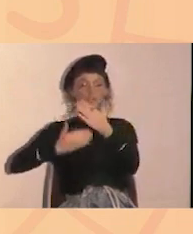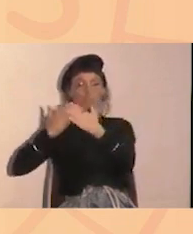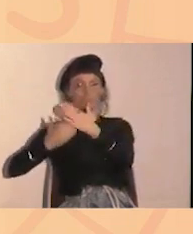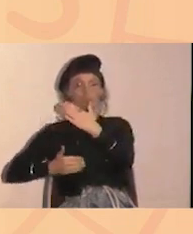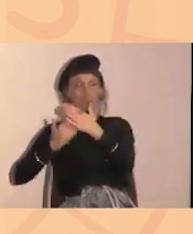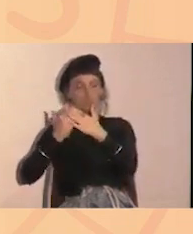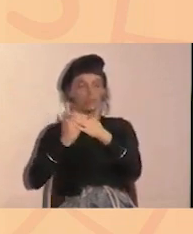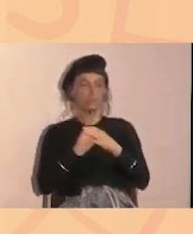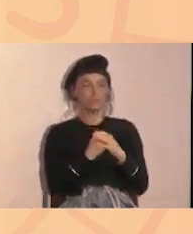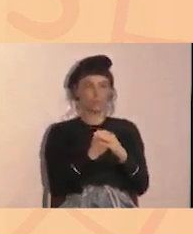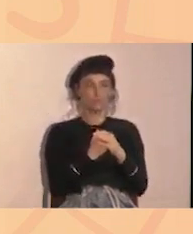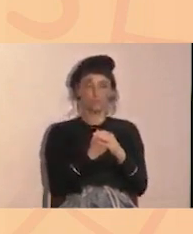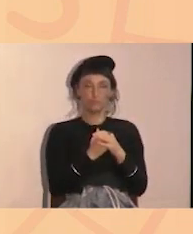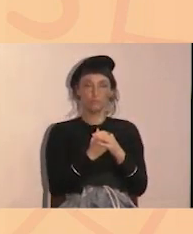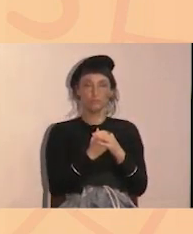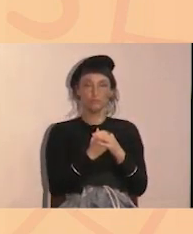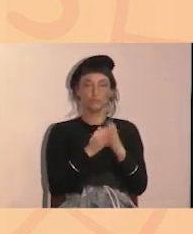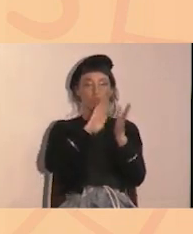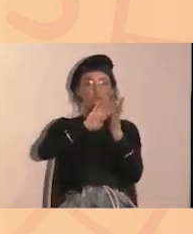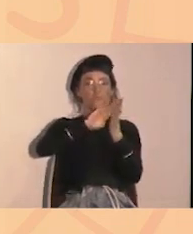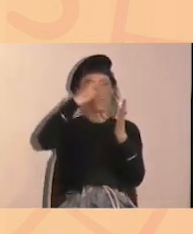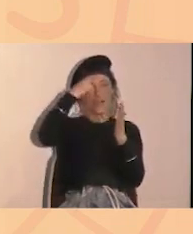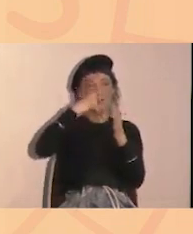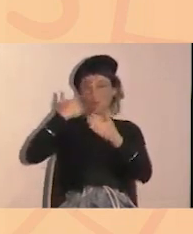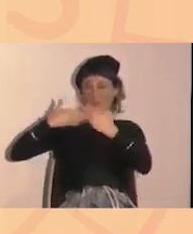but also from place and the reinsertion of narratives relating